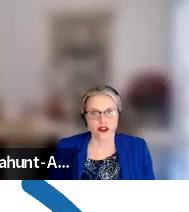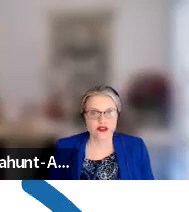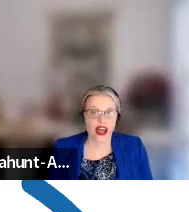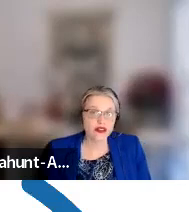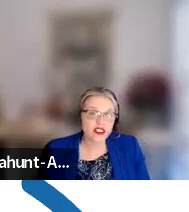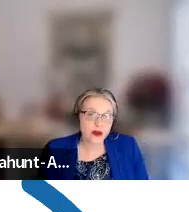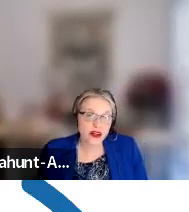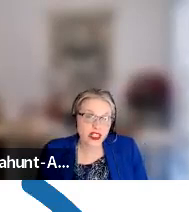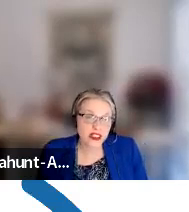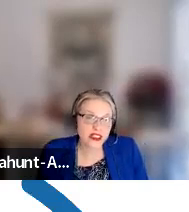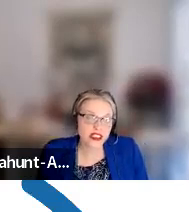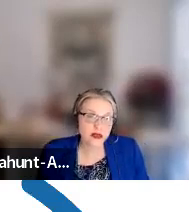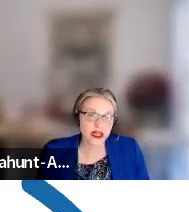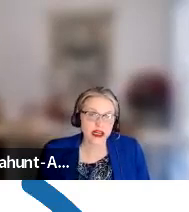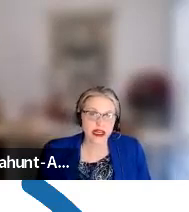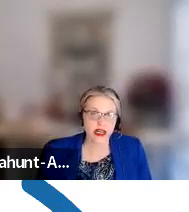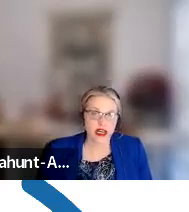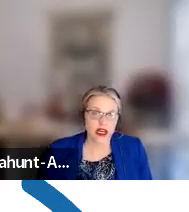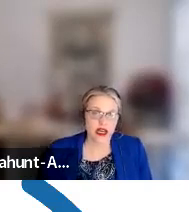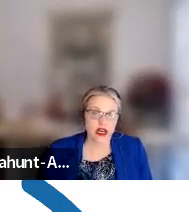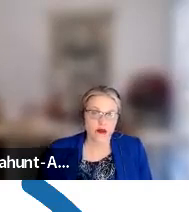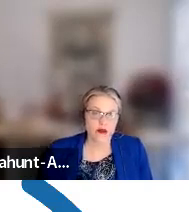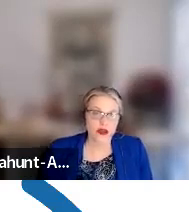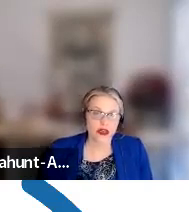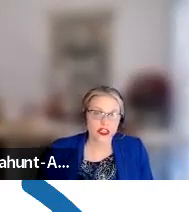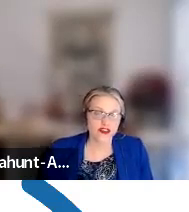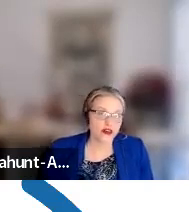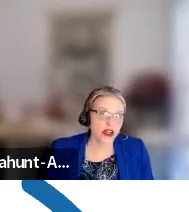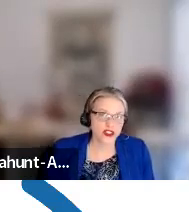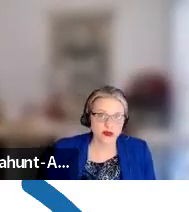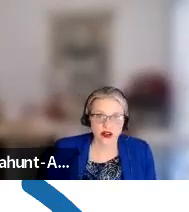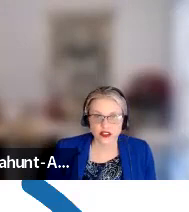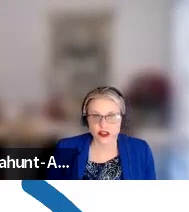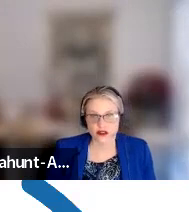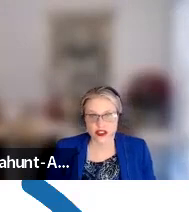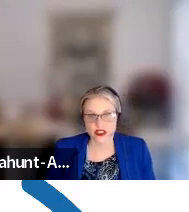In terms of health disparities and TBI, in general, health disparities are differences